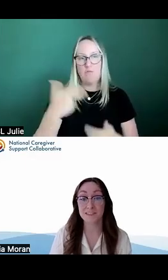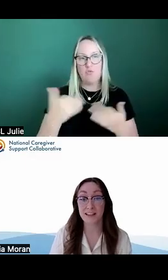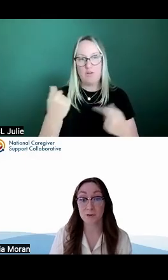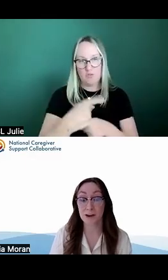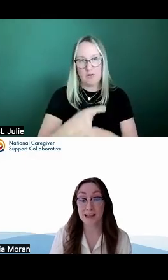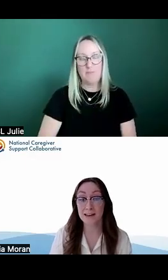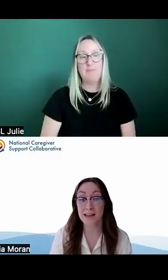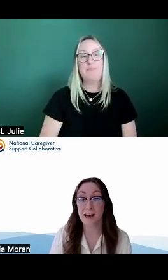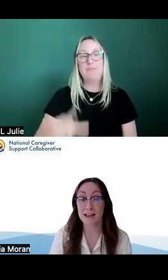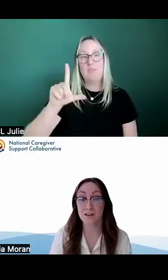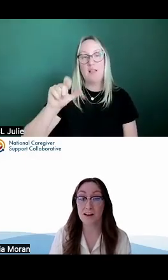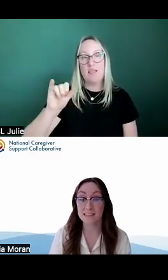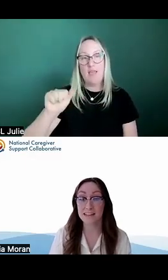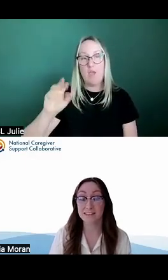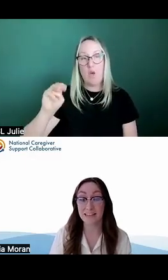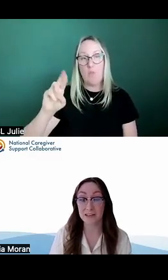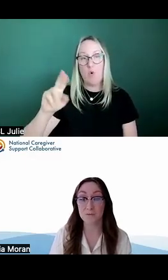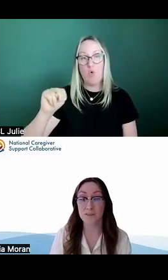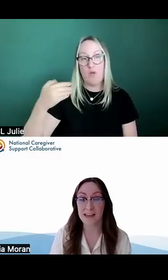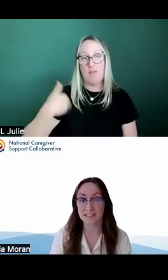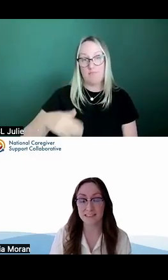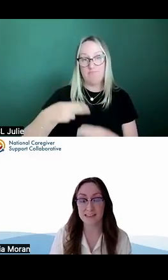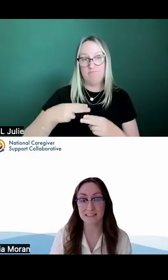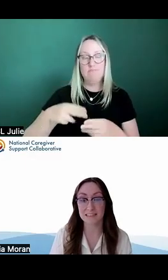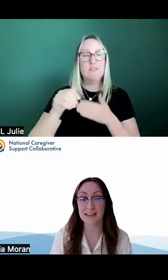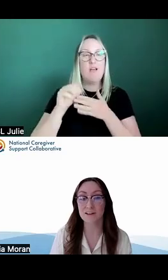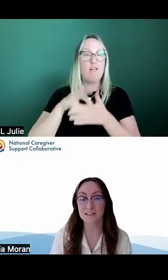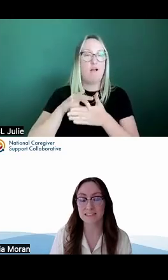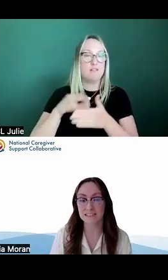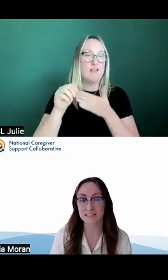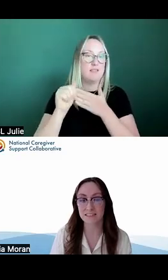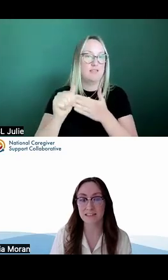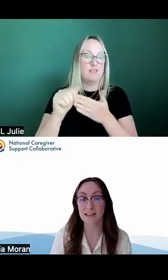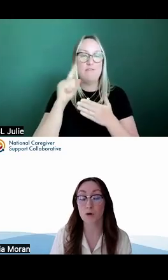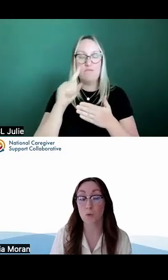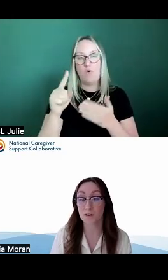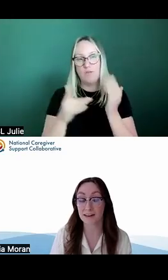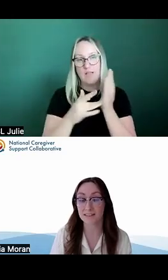Leia Moran, and I am the Content Lead for the NCSC’s Technical Assistance and Coordinating